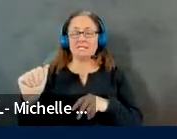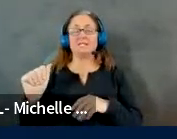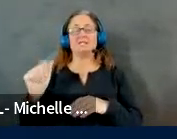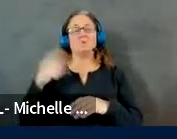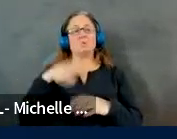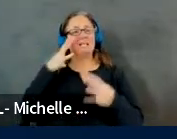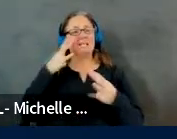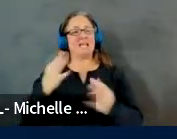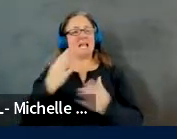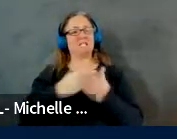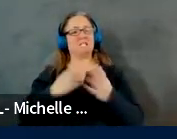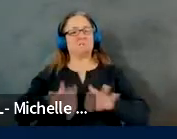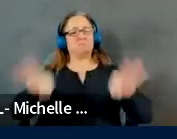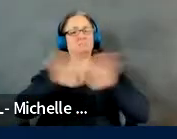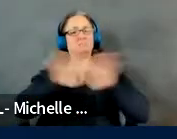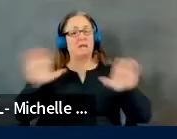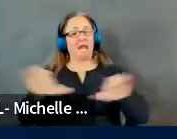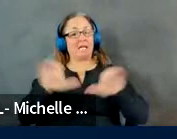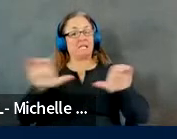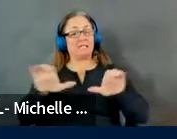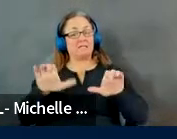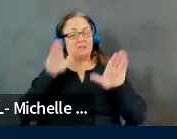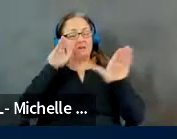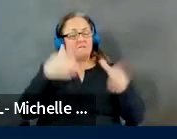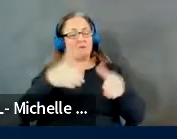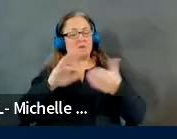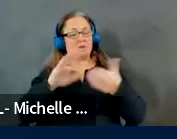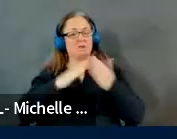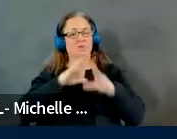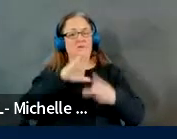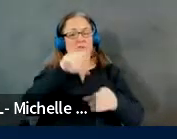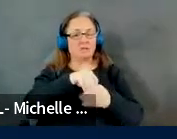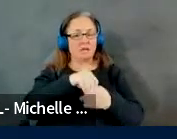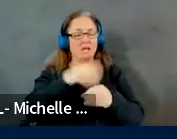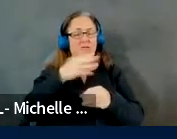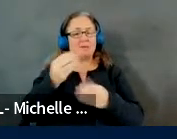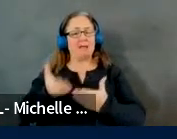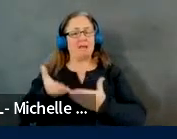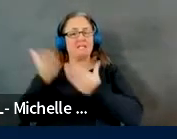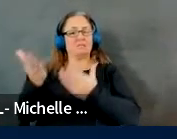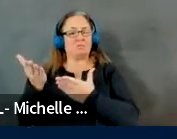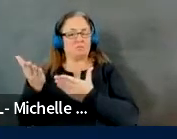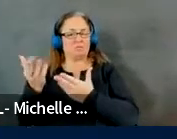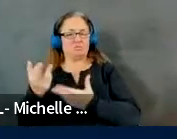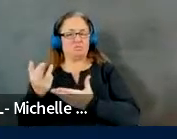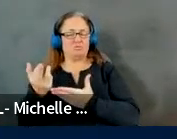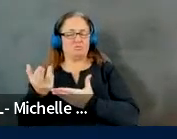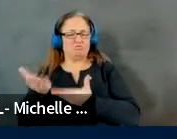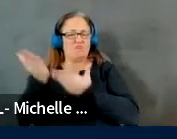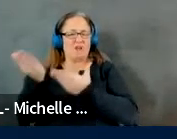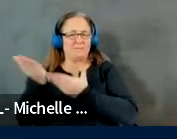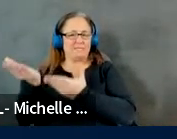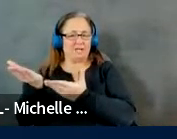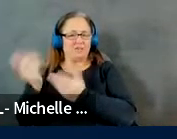activities would be centered on community engagement and issuing recommendations. And